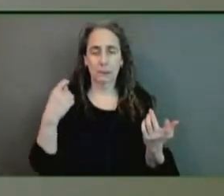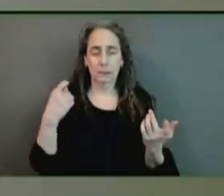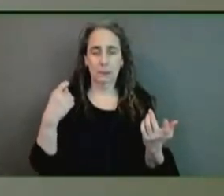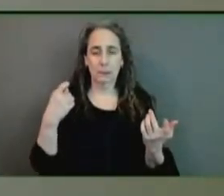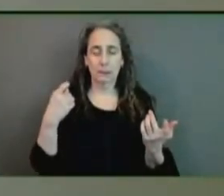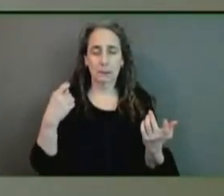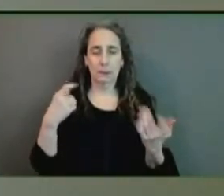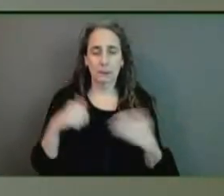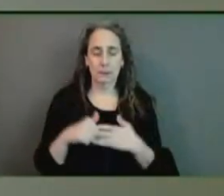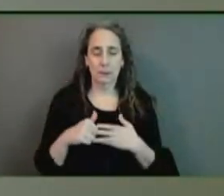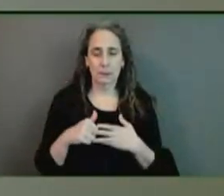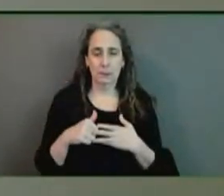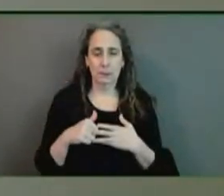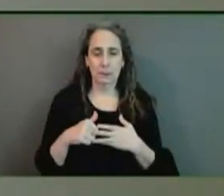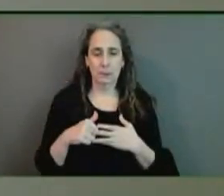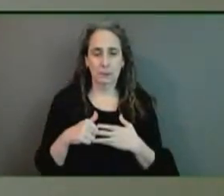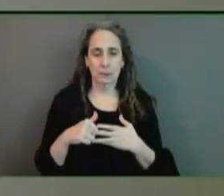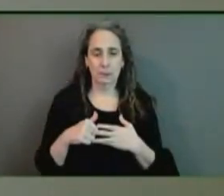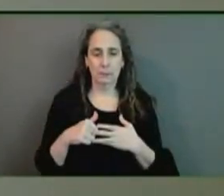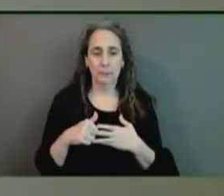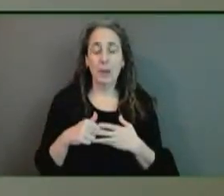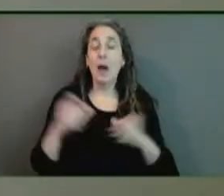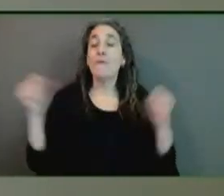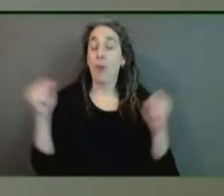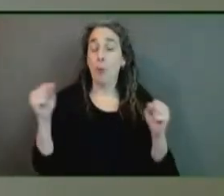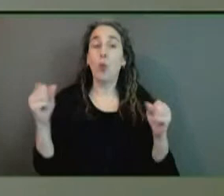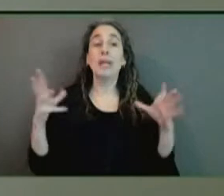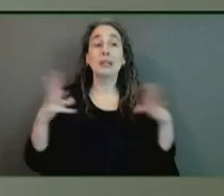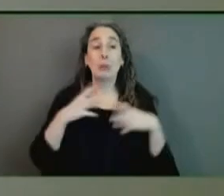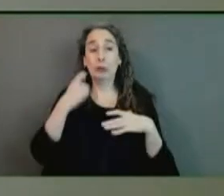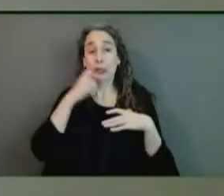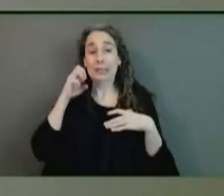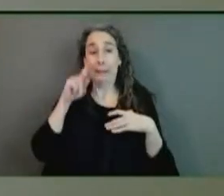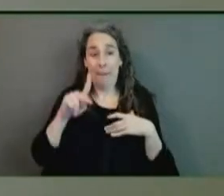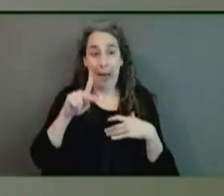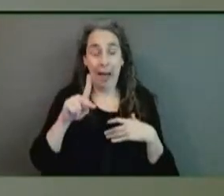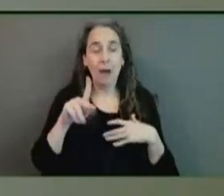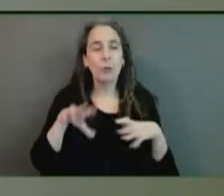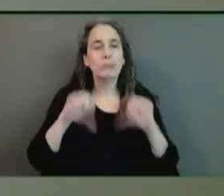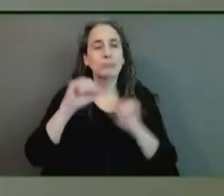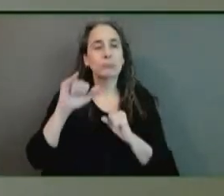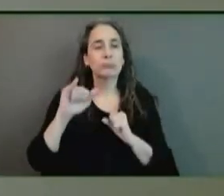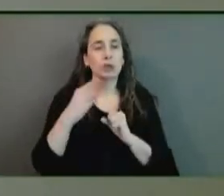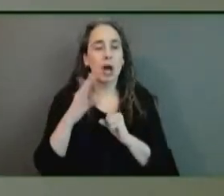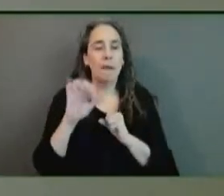we had prior right right when we